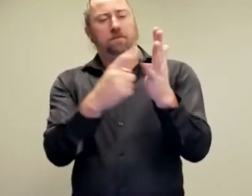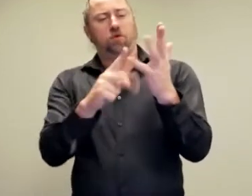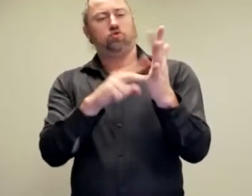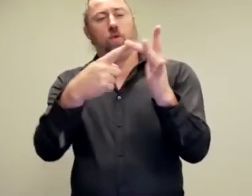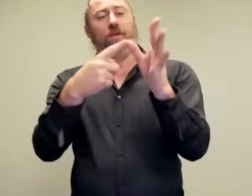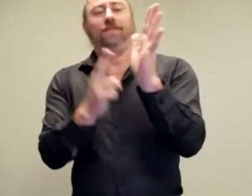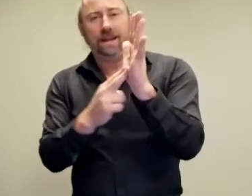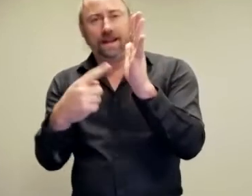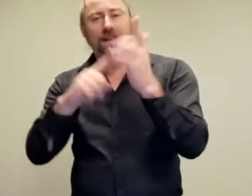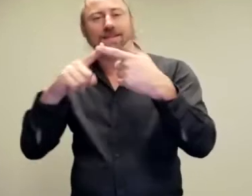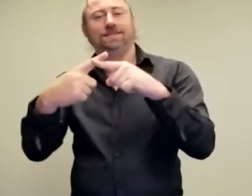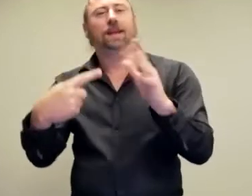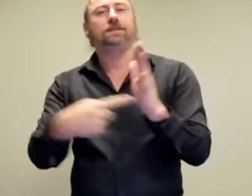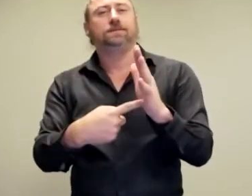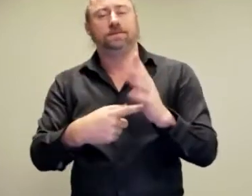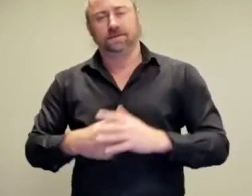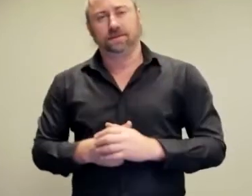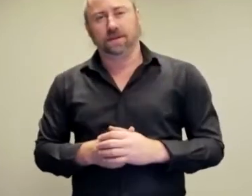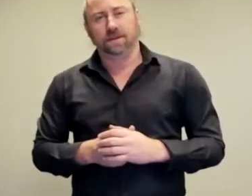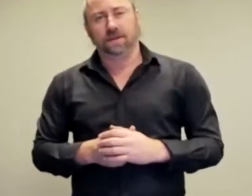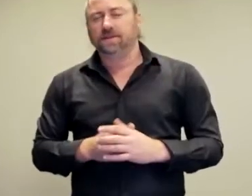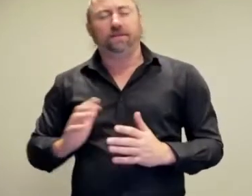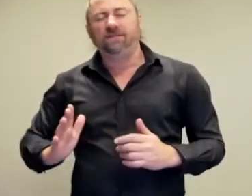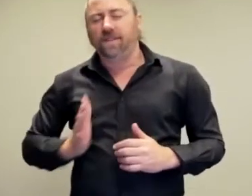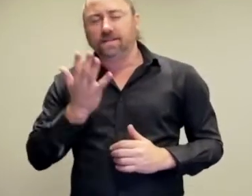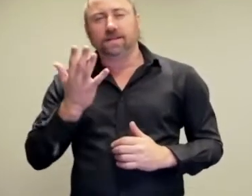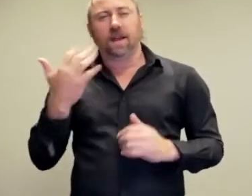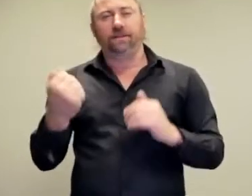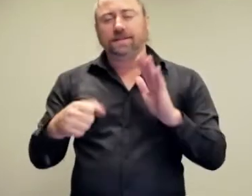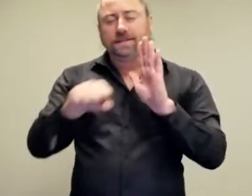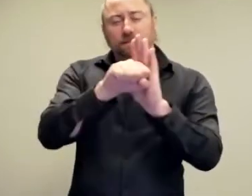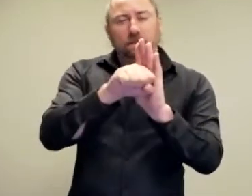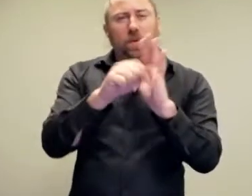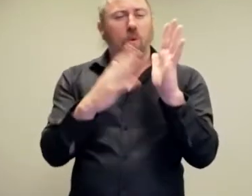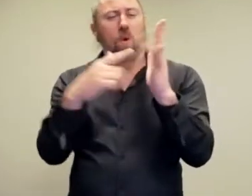fascinating. They are full of symbols, motifs and meaning